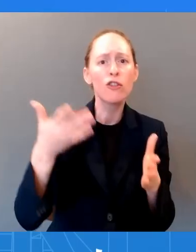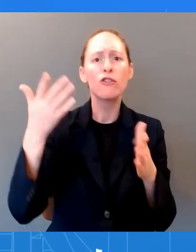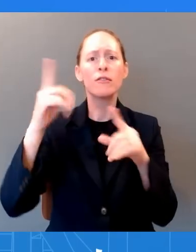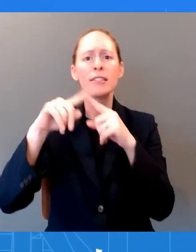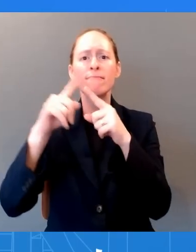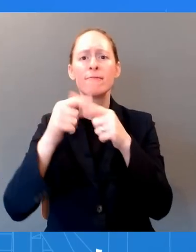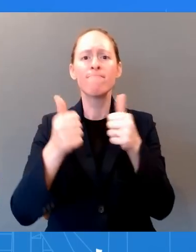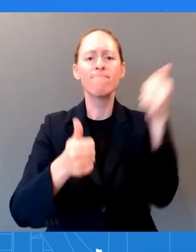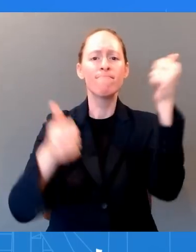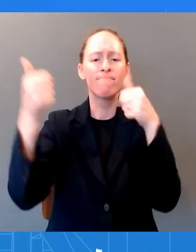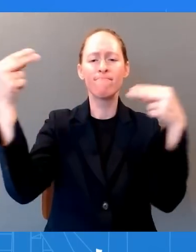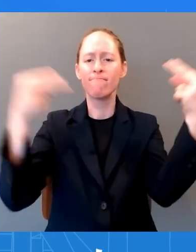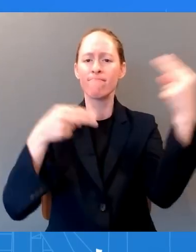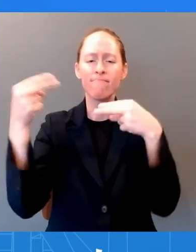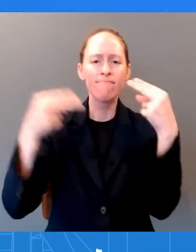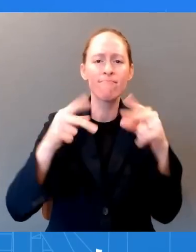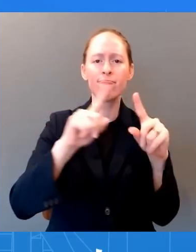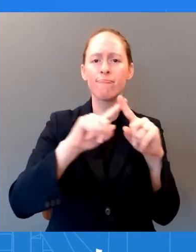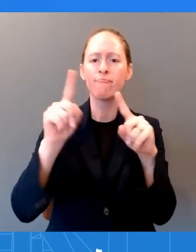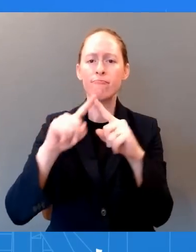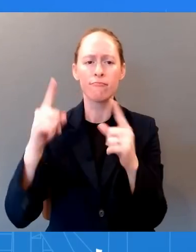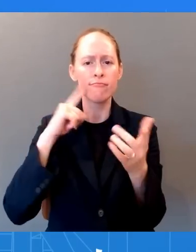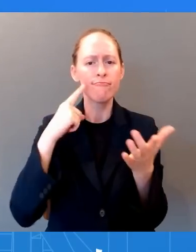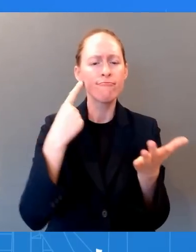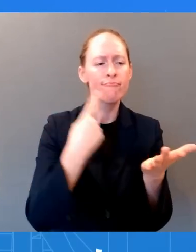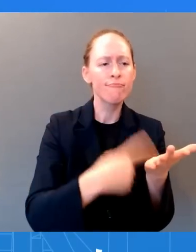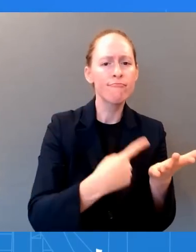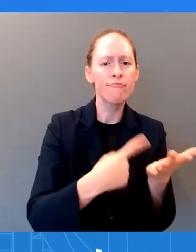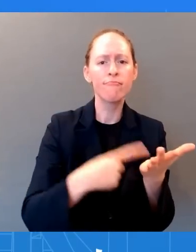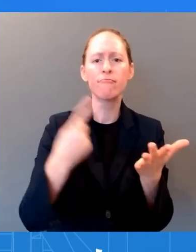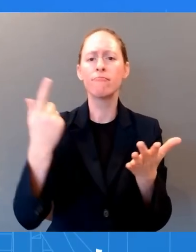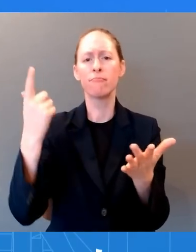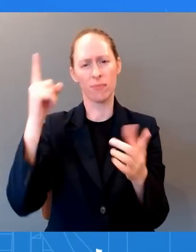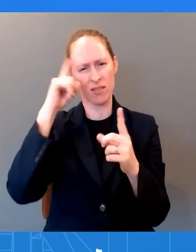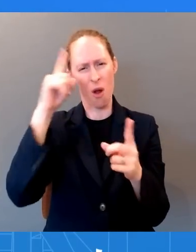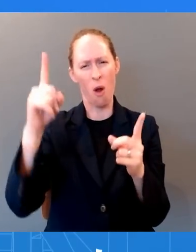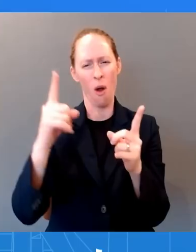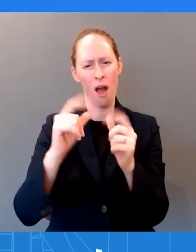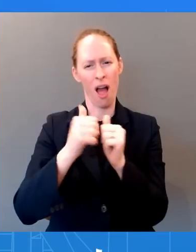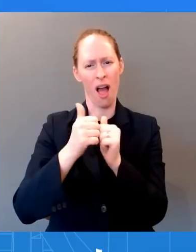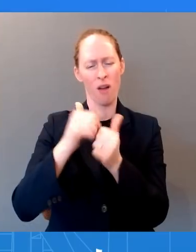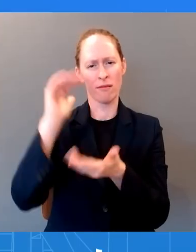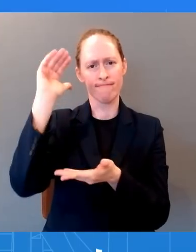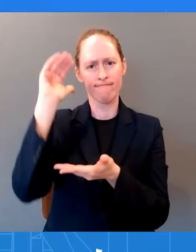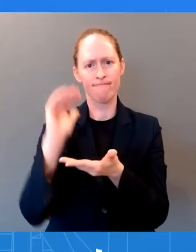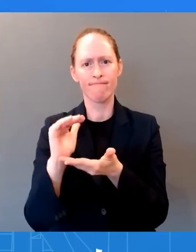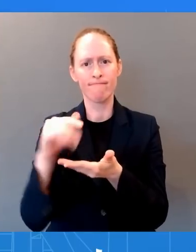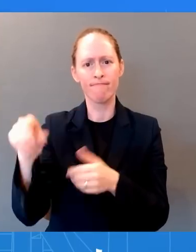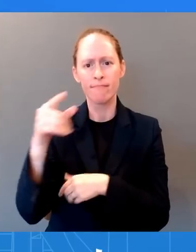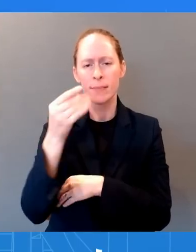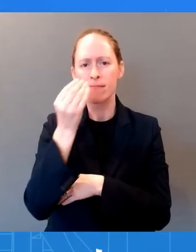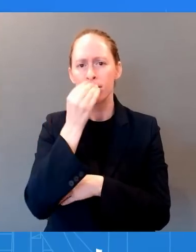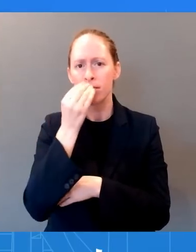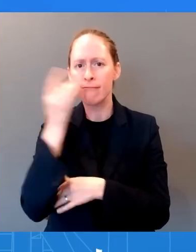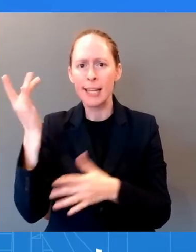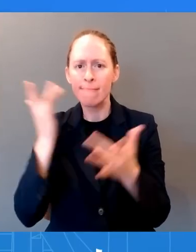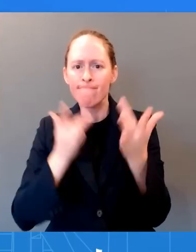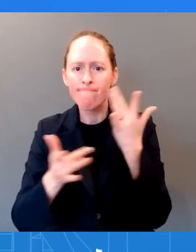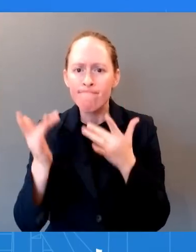and reducing diet-related diseases in the U.S. by 2030. A key additional focus will be reducing disparities